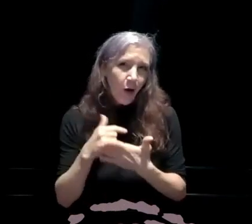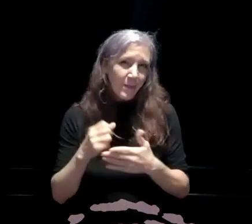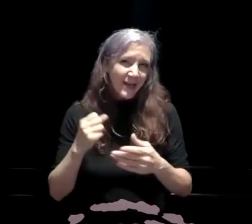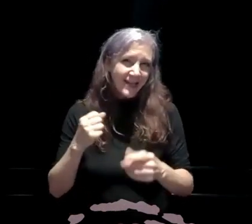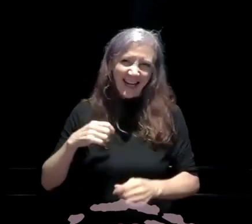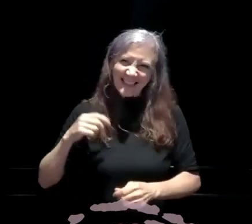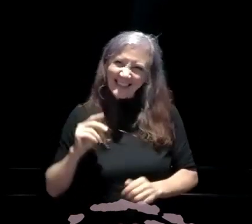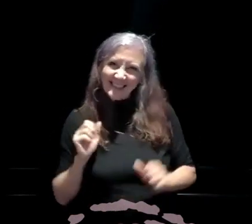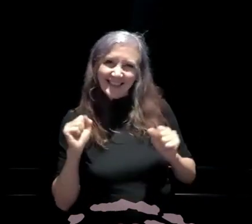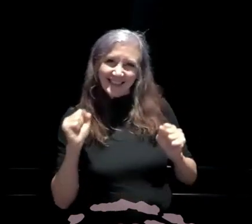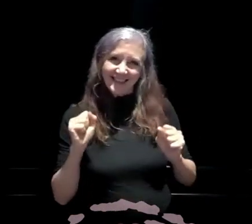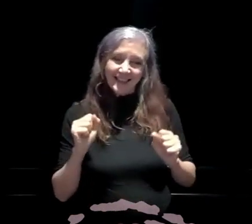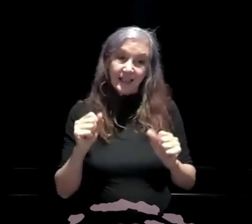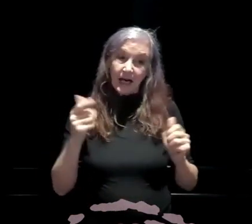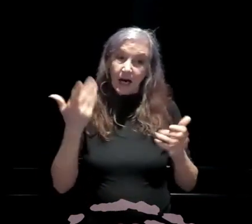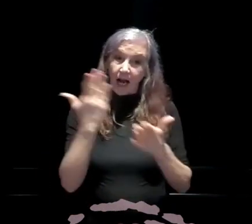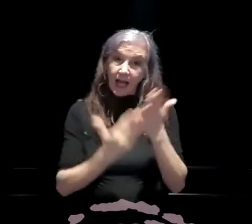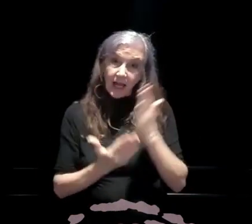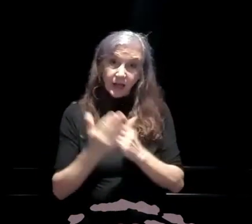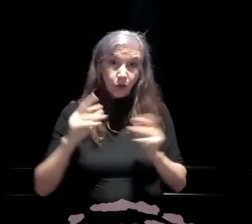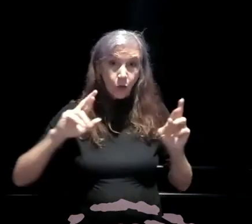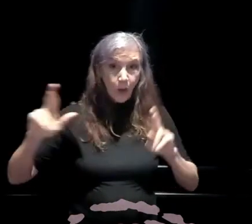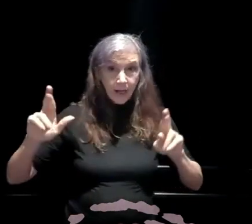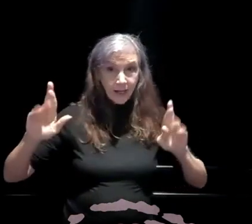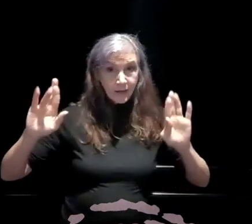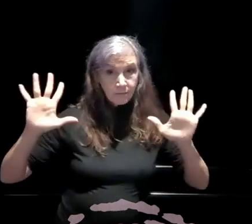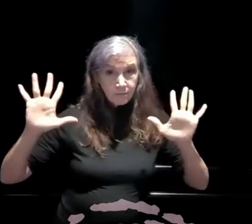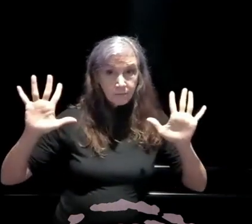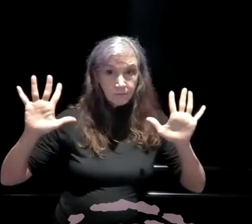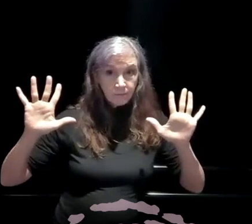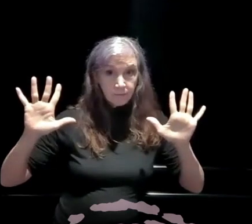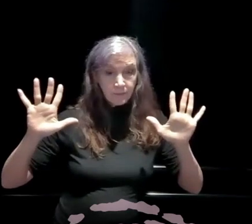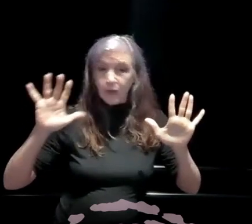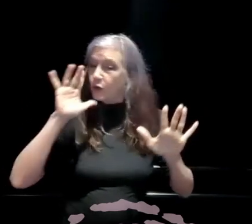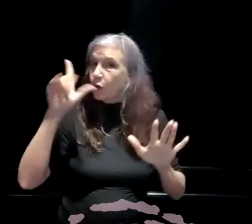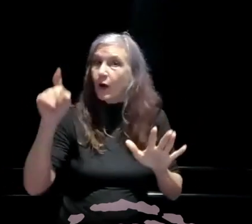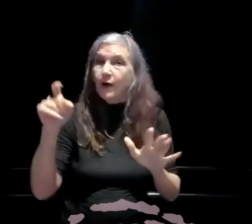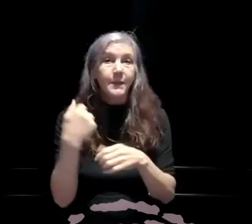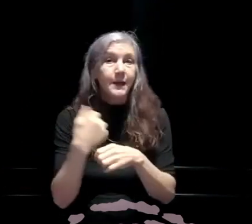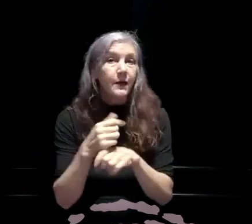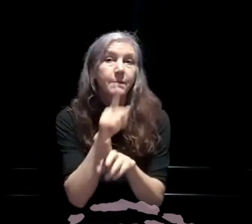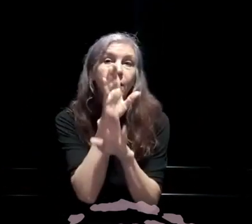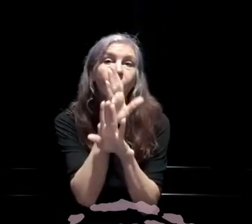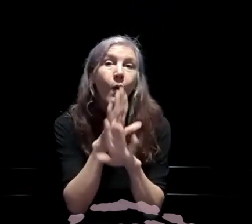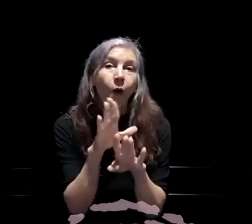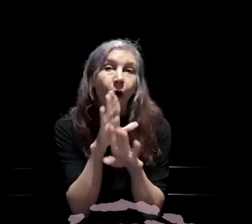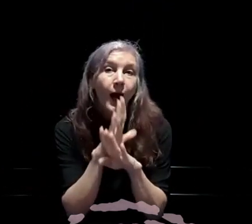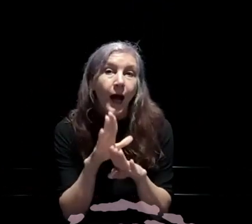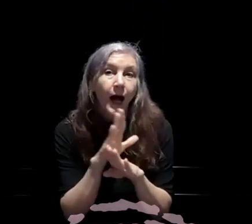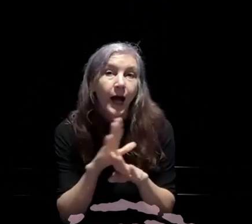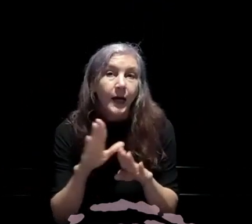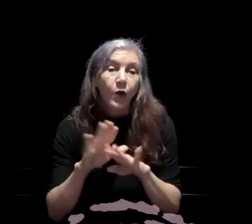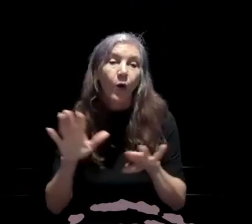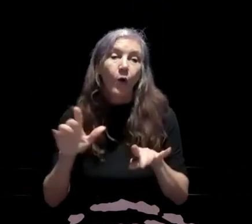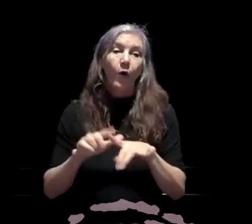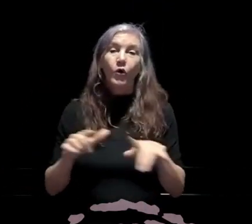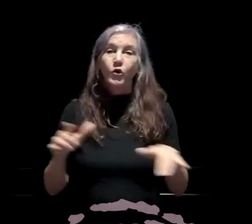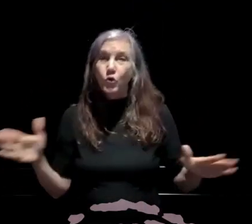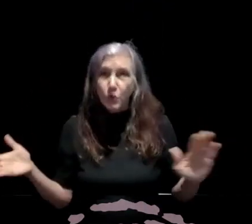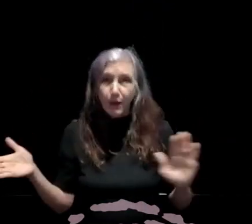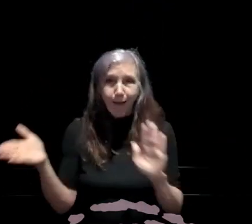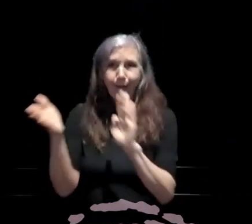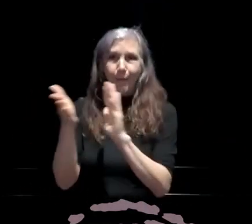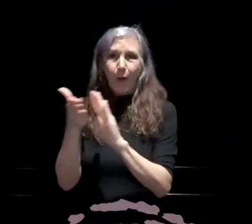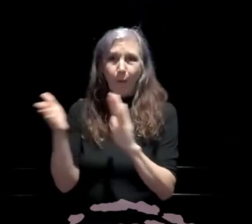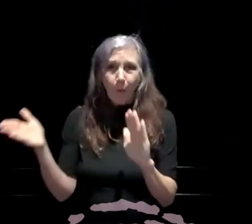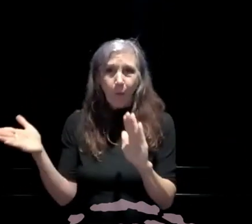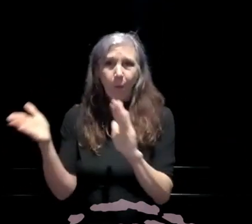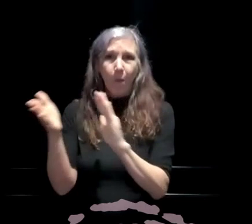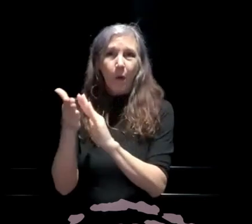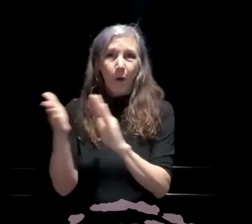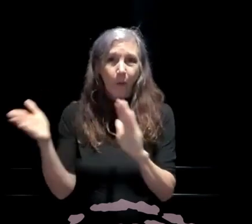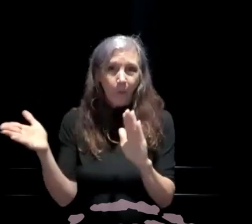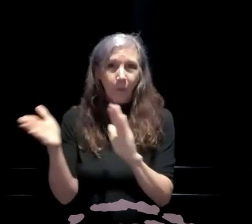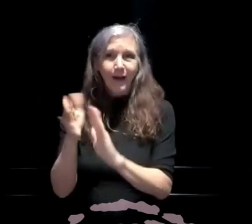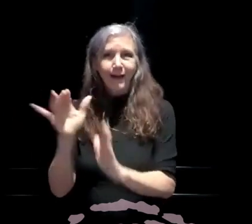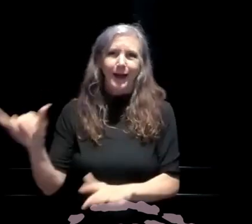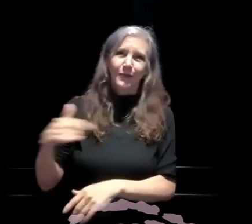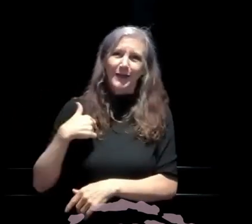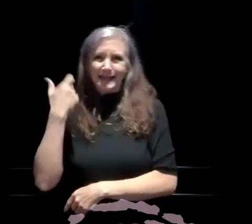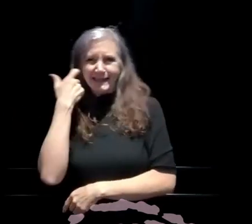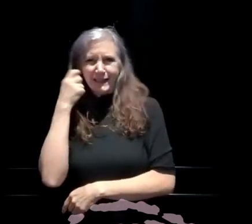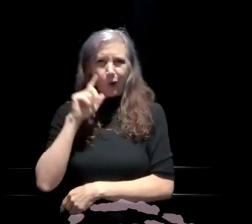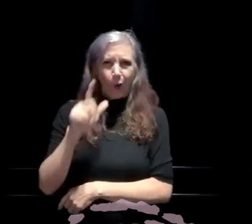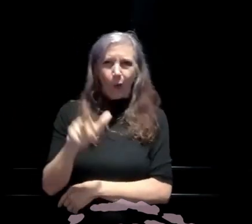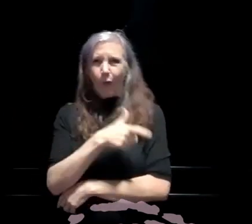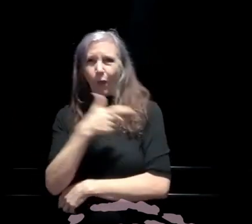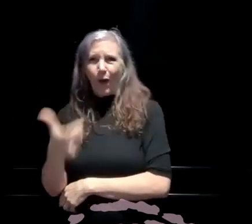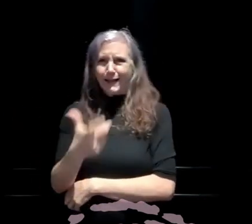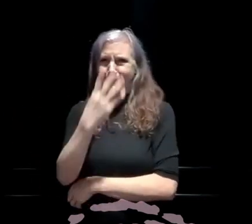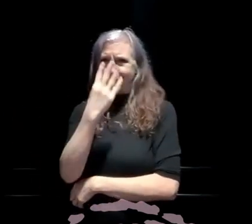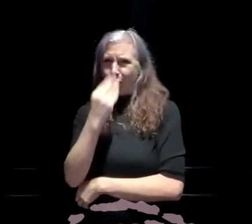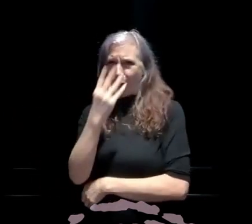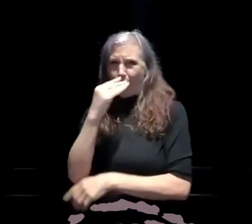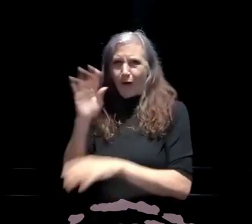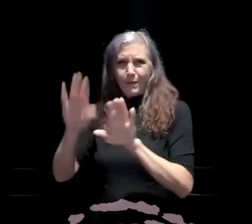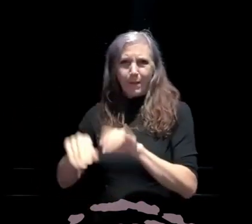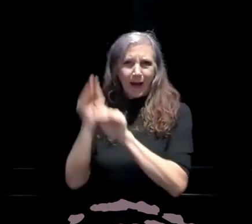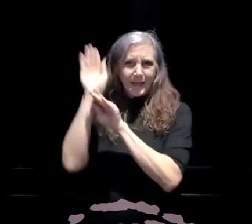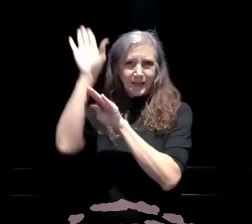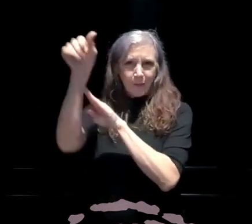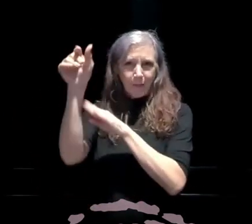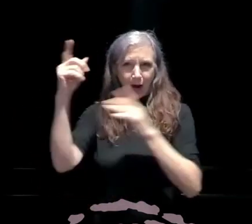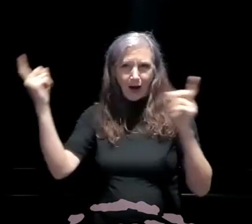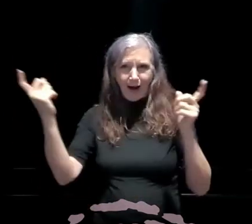But against are we got our hands ready? Are they in position? I mean, you don't have to make noise, or you can put them together like we just watch the Timber Wolves make it to the next round.